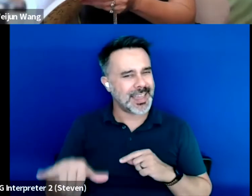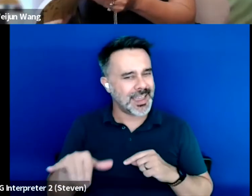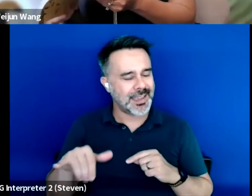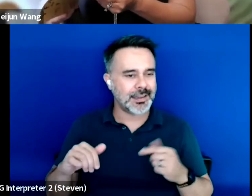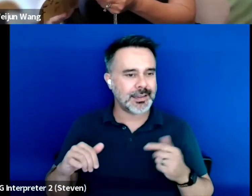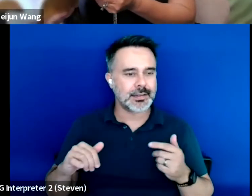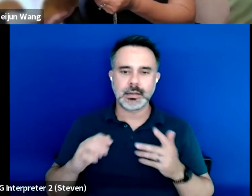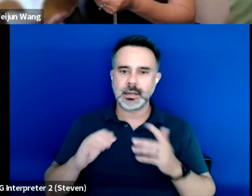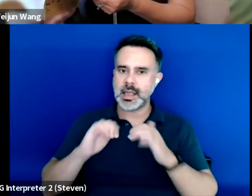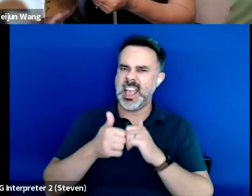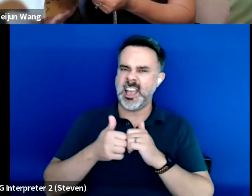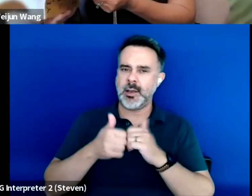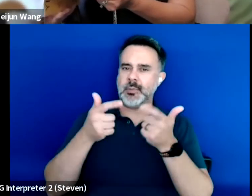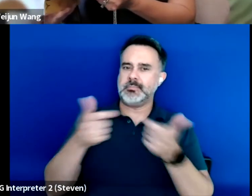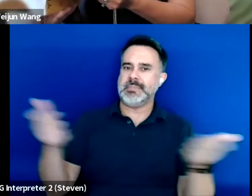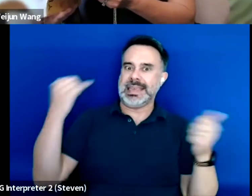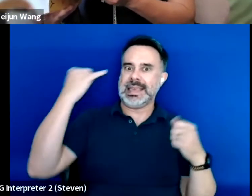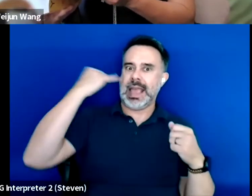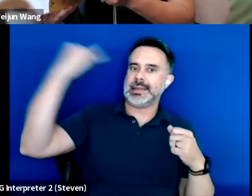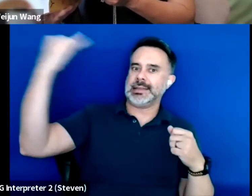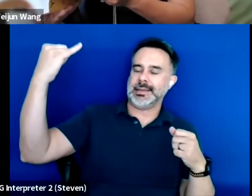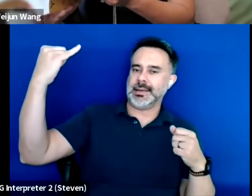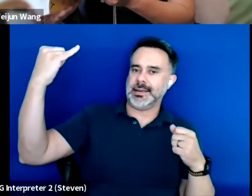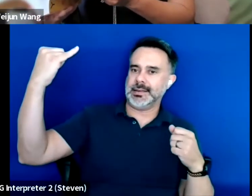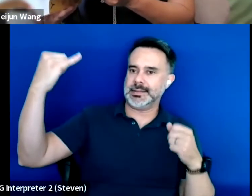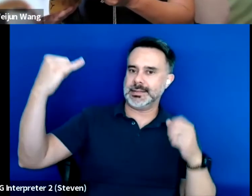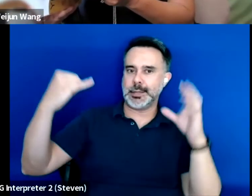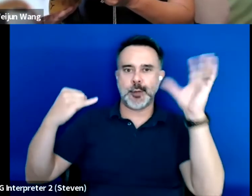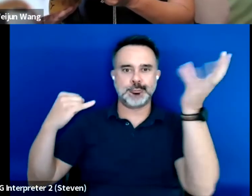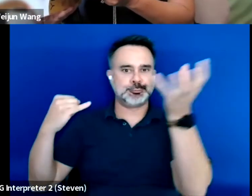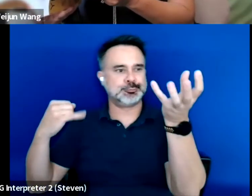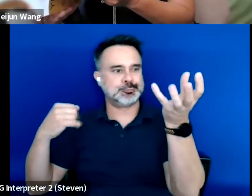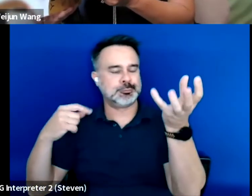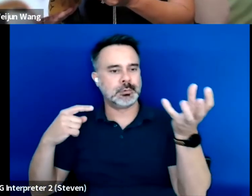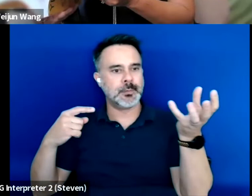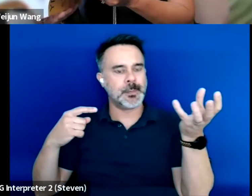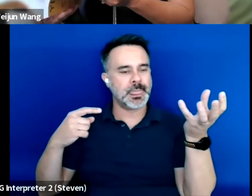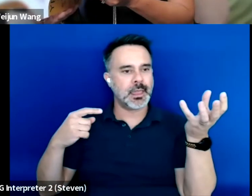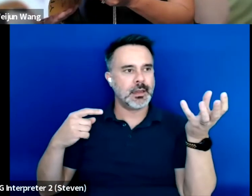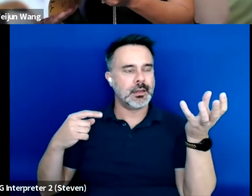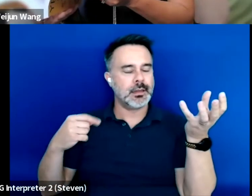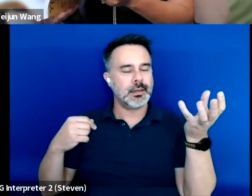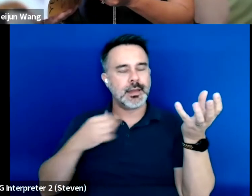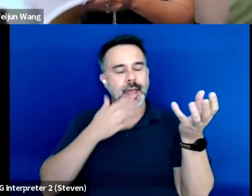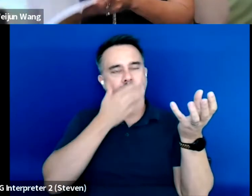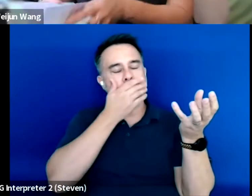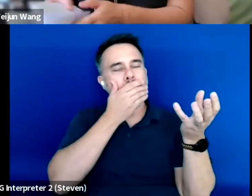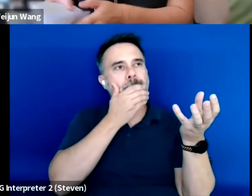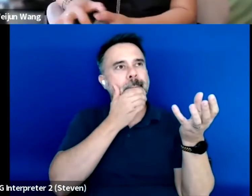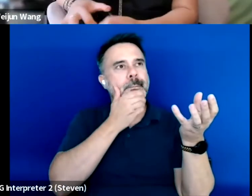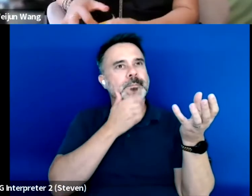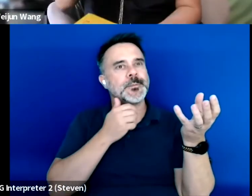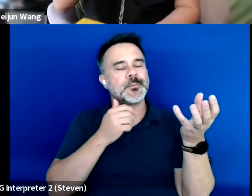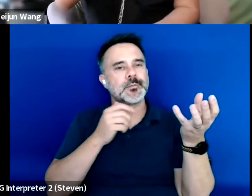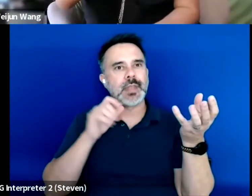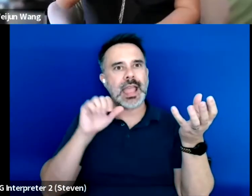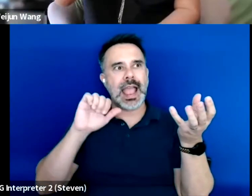And I'm also curious about how -- how you, kind of, meld that with your writing and,